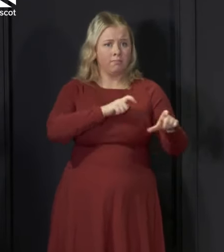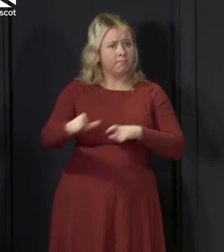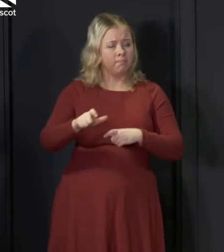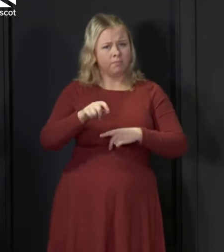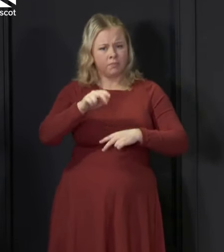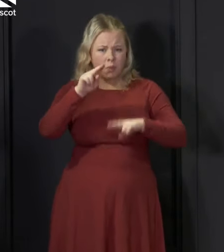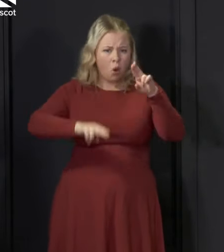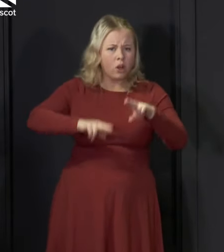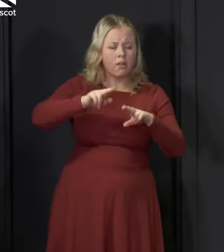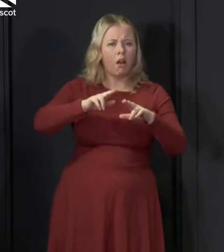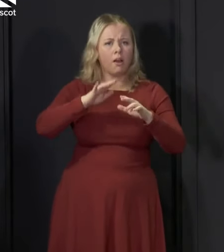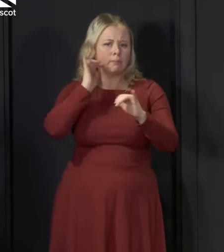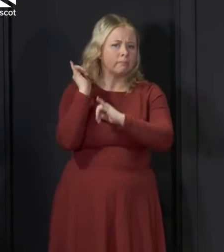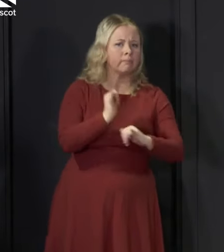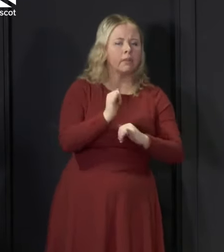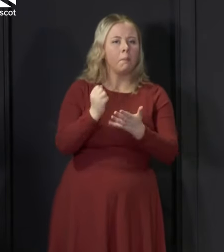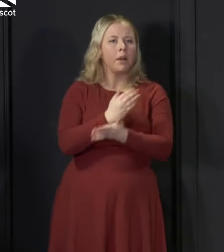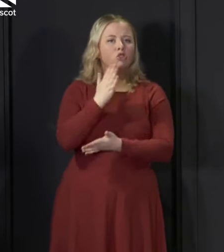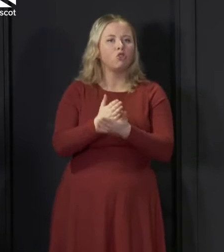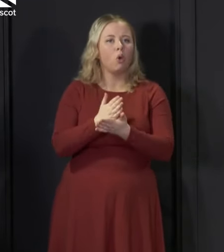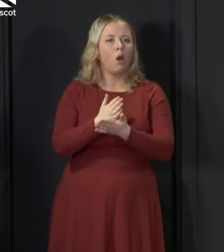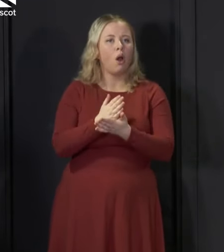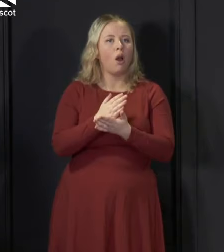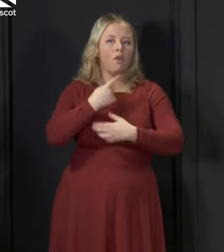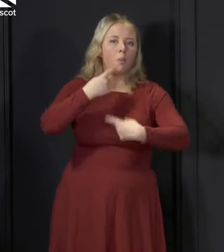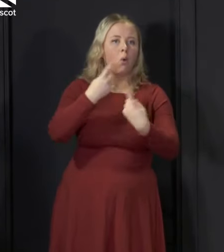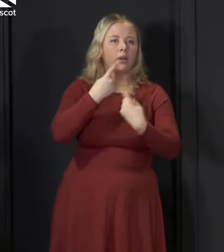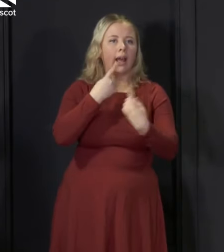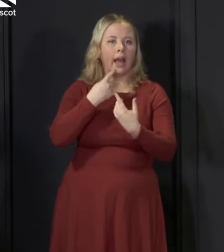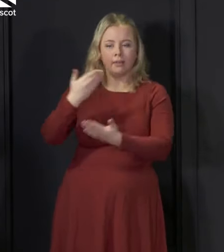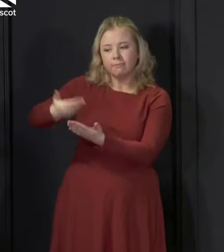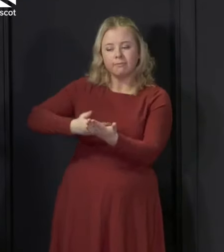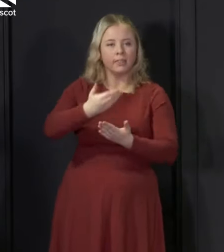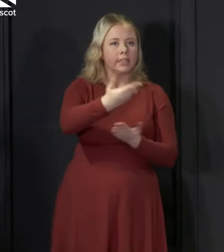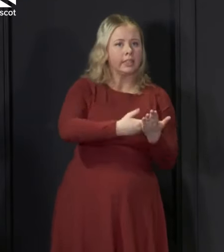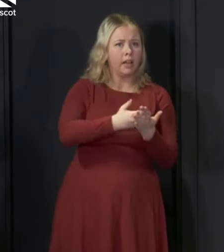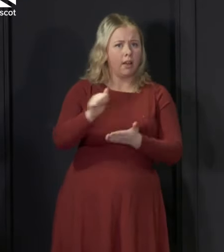of ways to make sure the monitoring is accurate, we have no reason to believe it is not. And